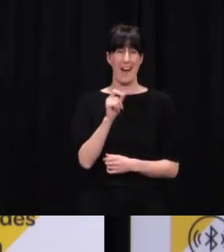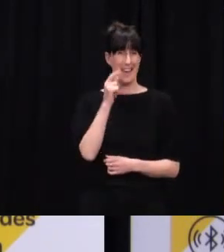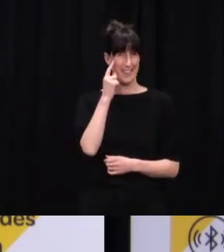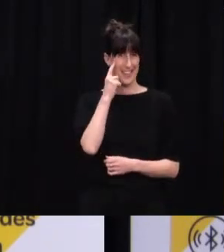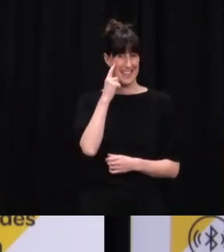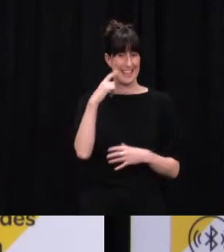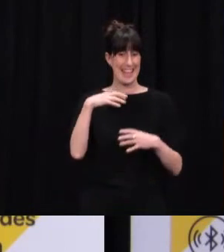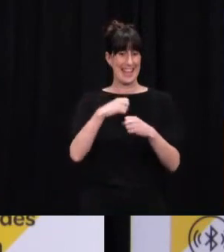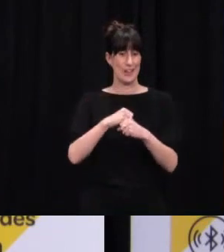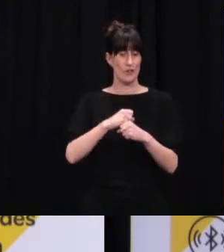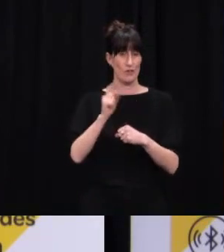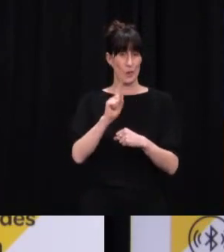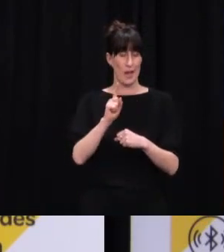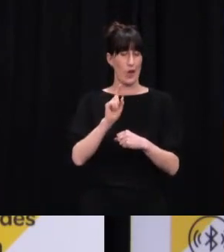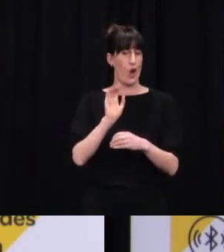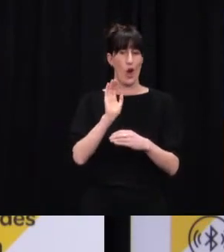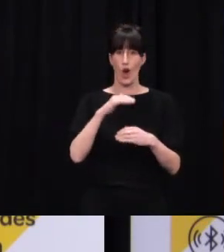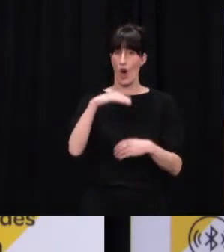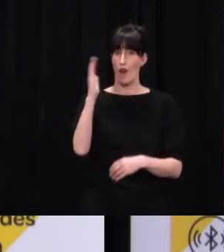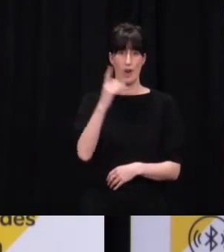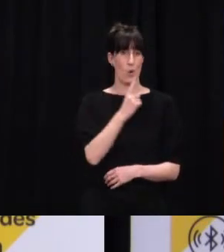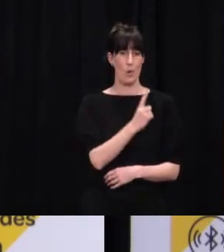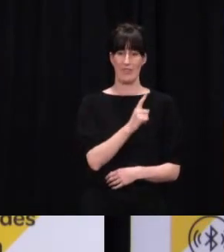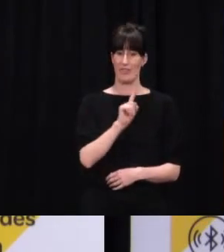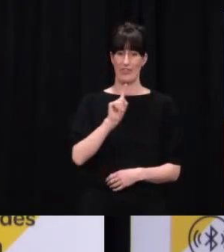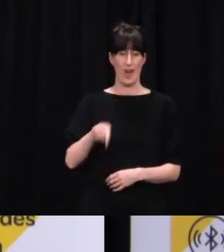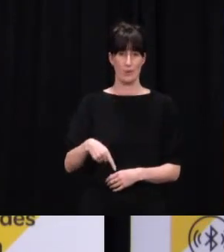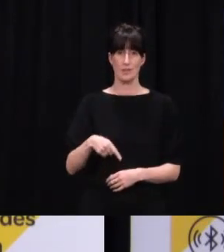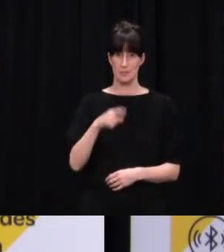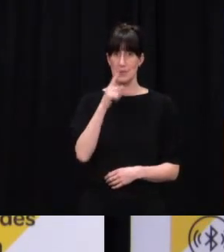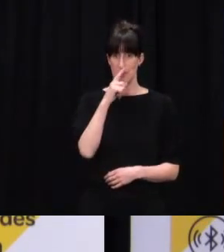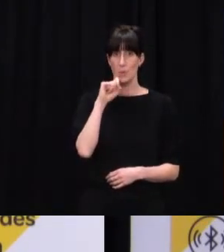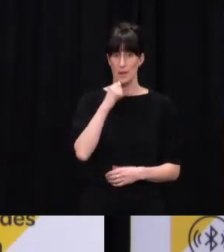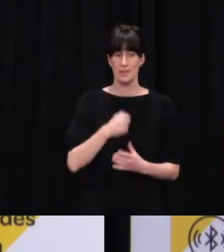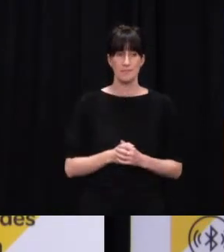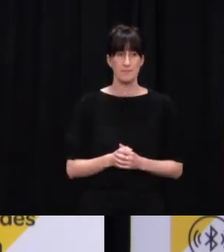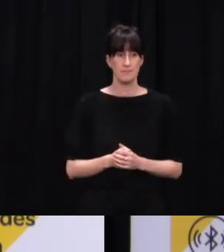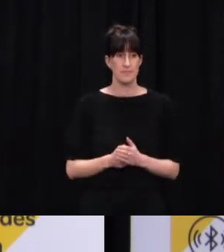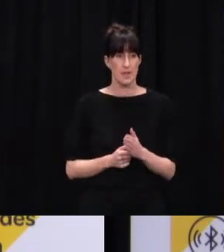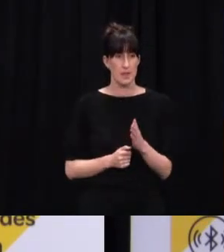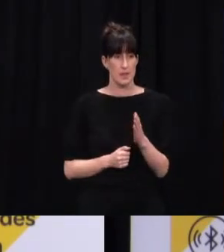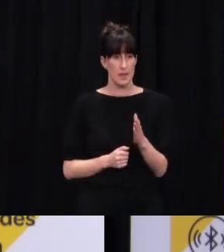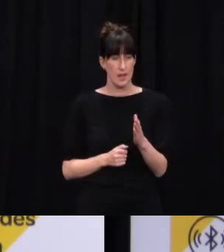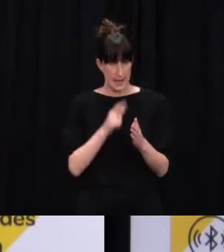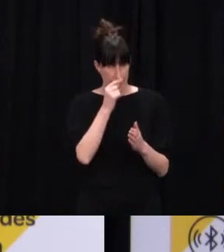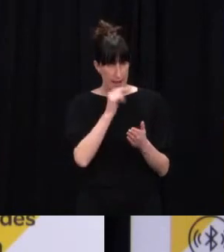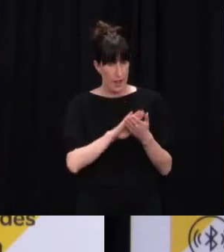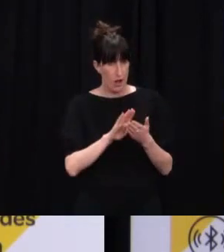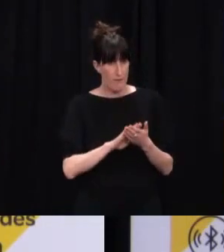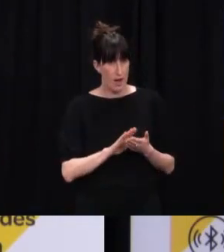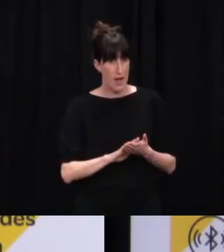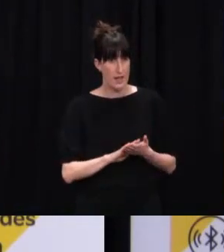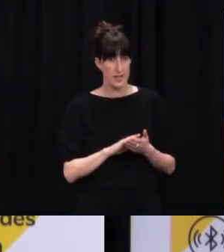been already categorised and were being followed up. But by